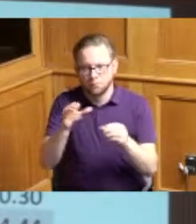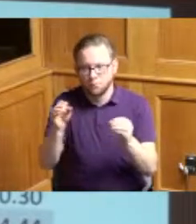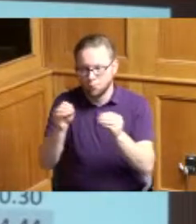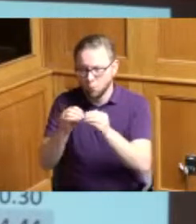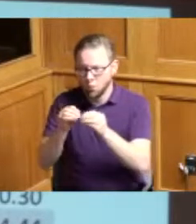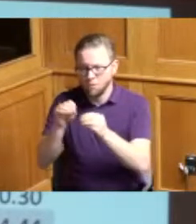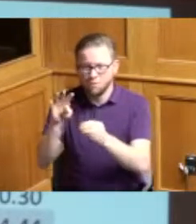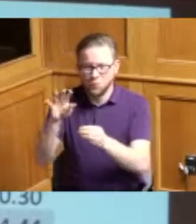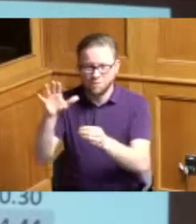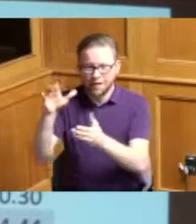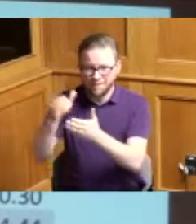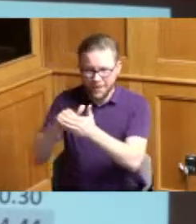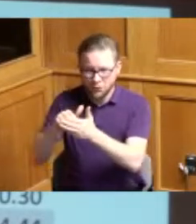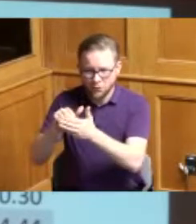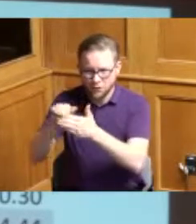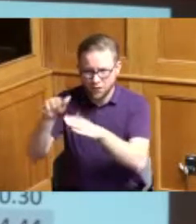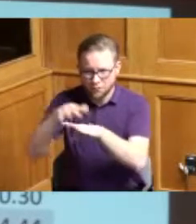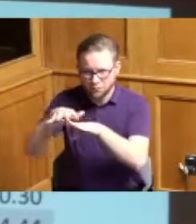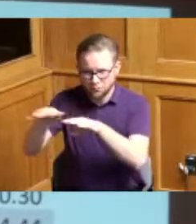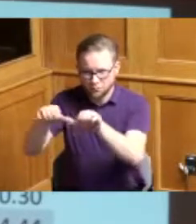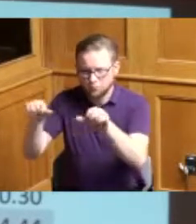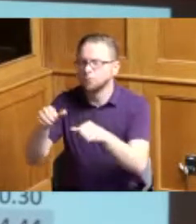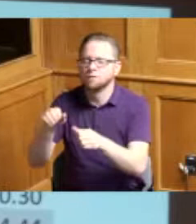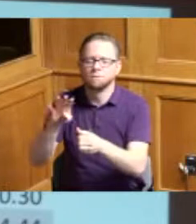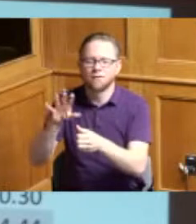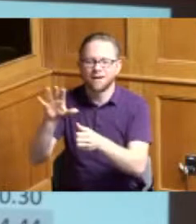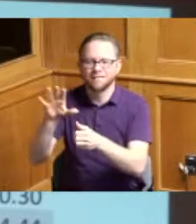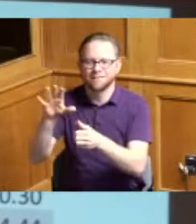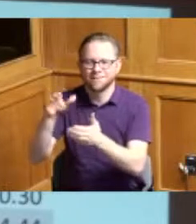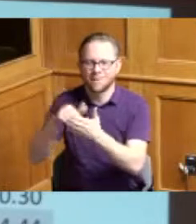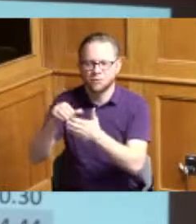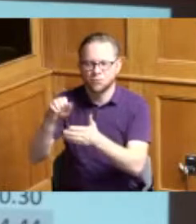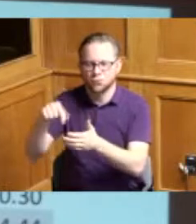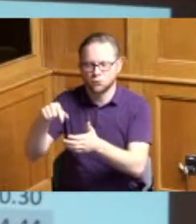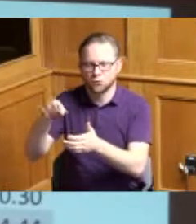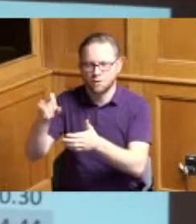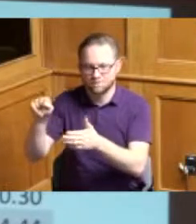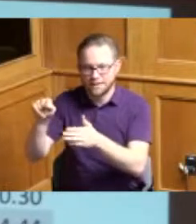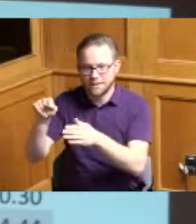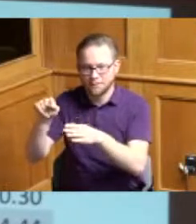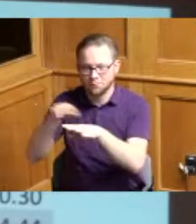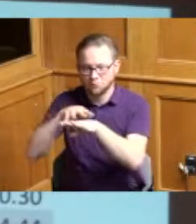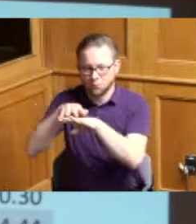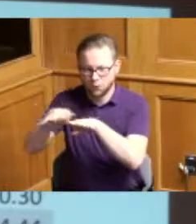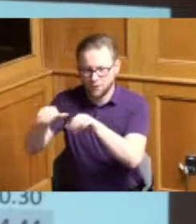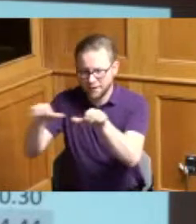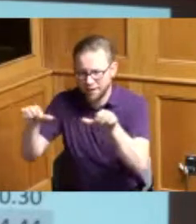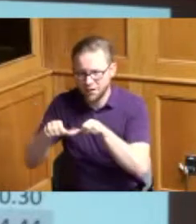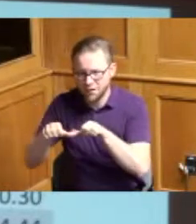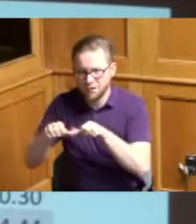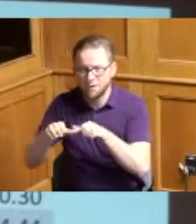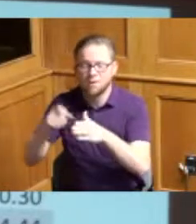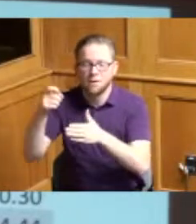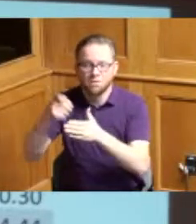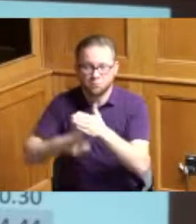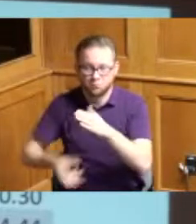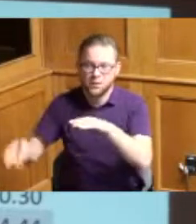45,000 square feet of impervious area that their bill would actually go up 144 dollars and then